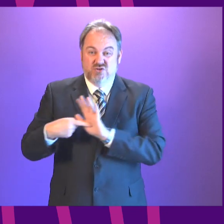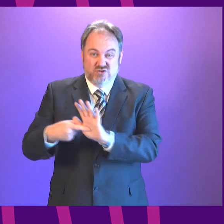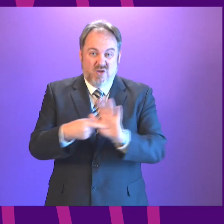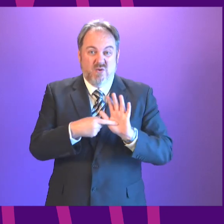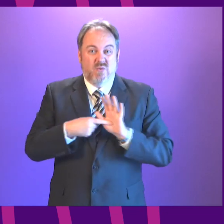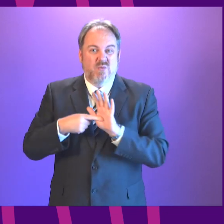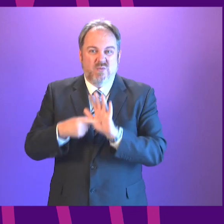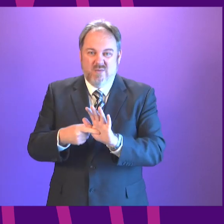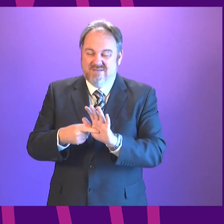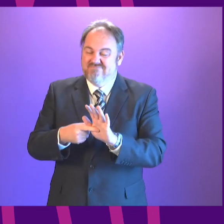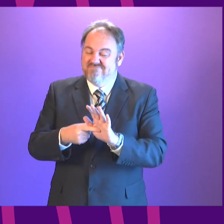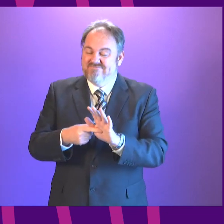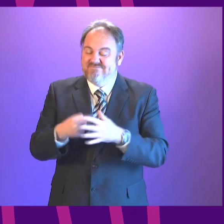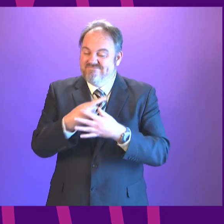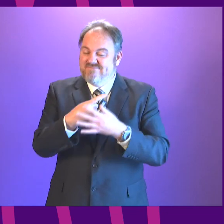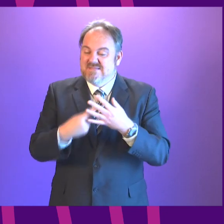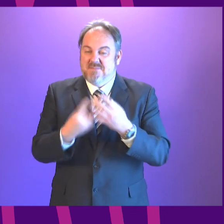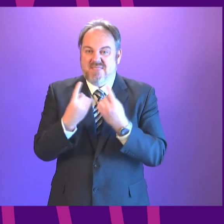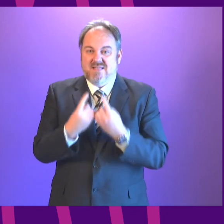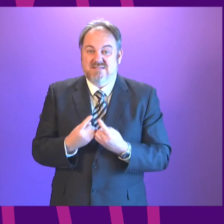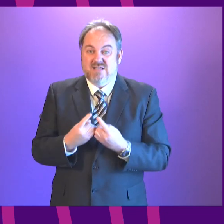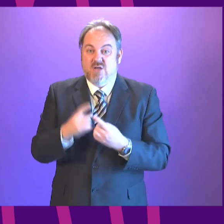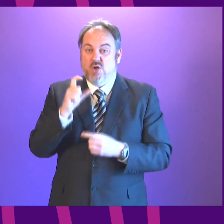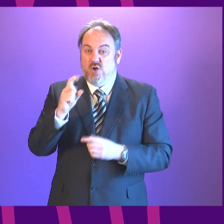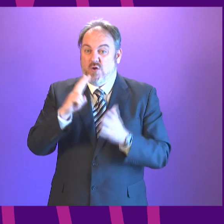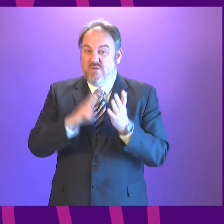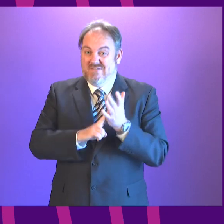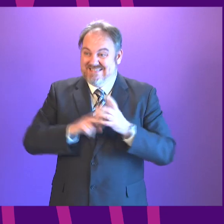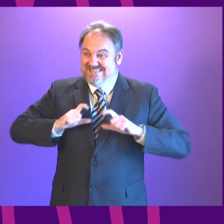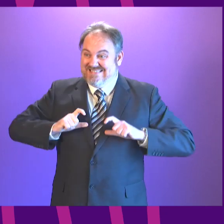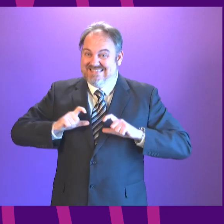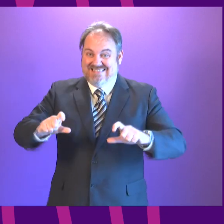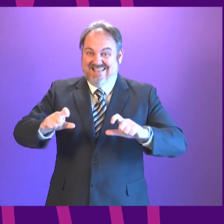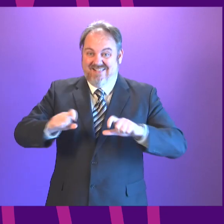a couple of points. First, Covid is still circulating in Scotland at a higher level